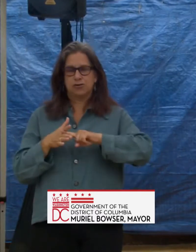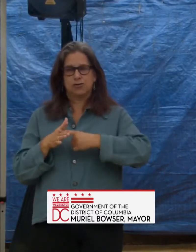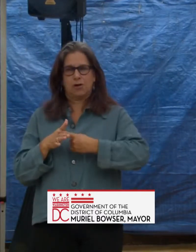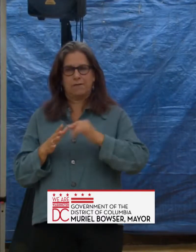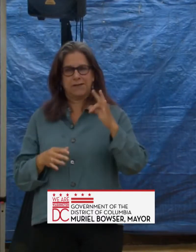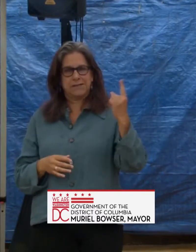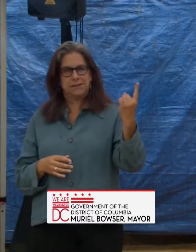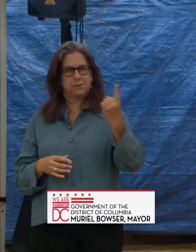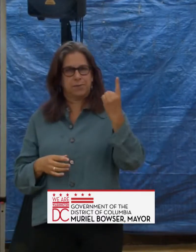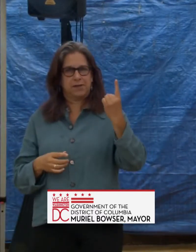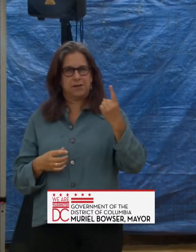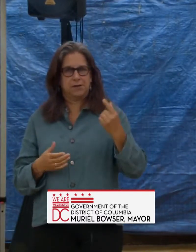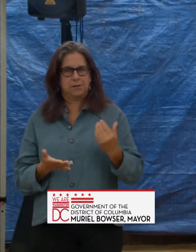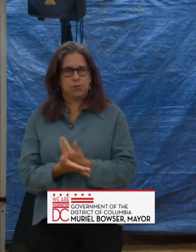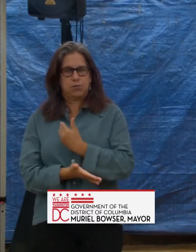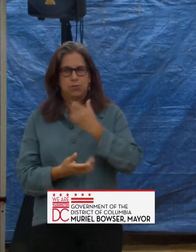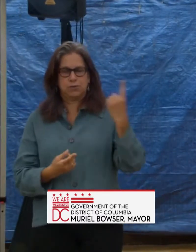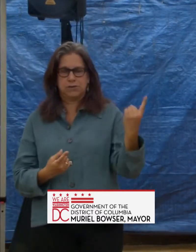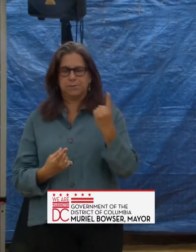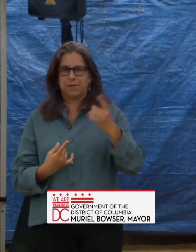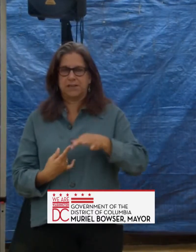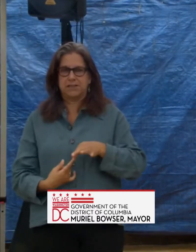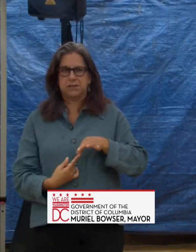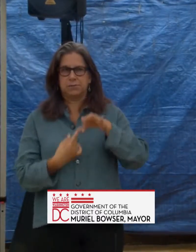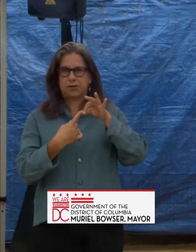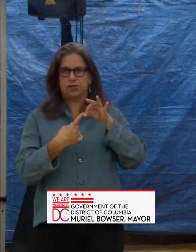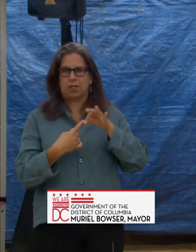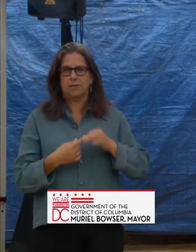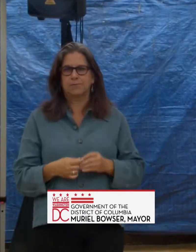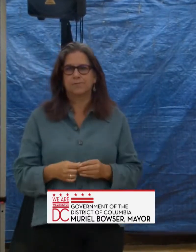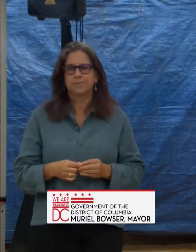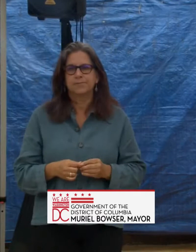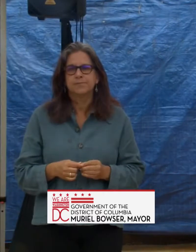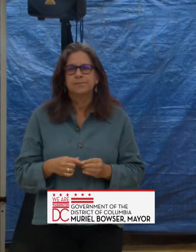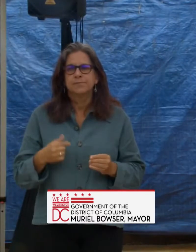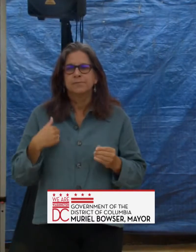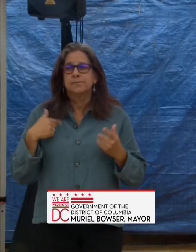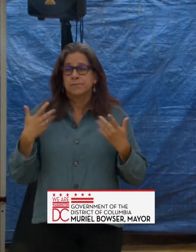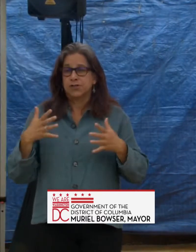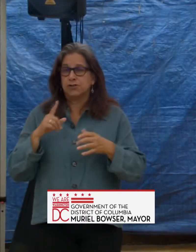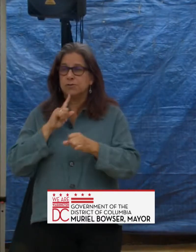YOU KNOW THAT I PROMISED WITH ALL OF YOU TO MAKE SURE WE HAD A